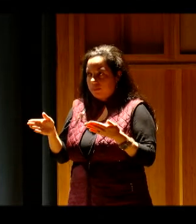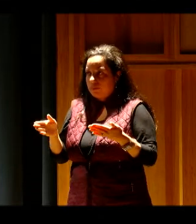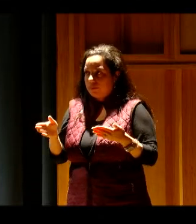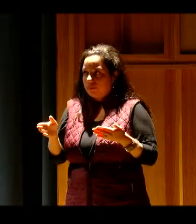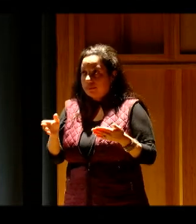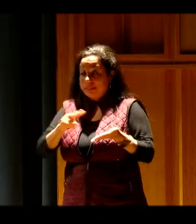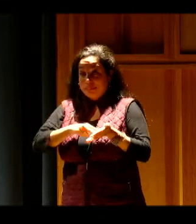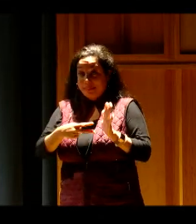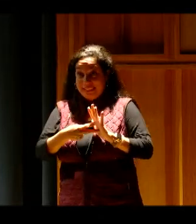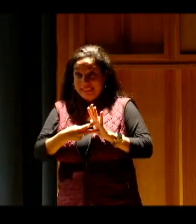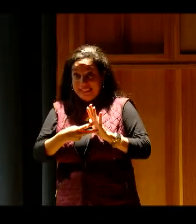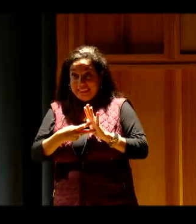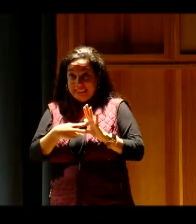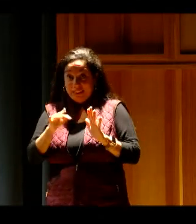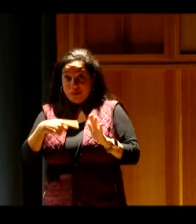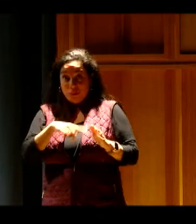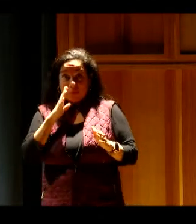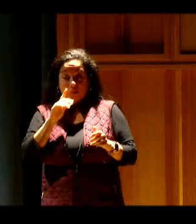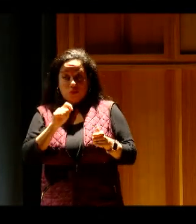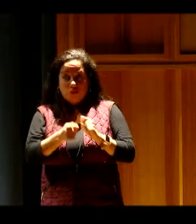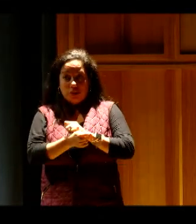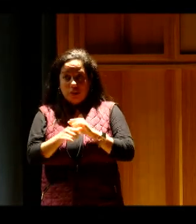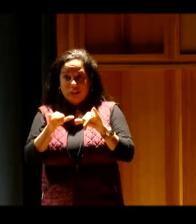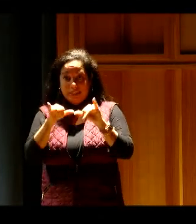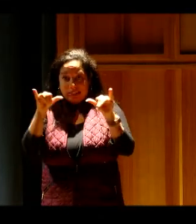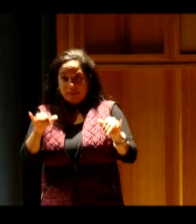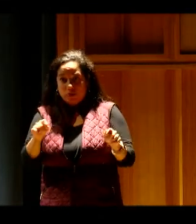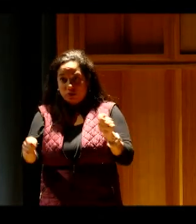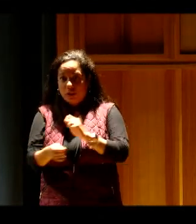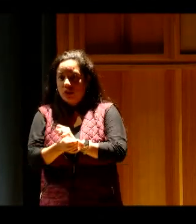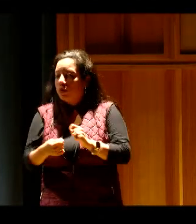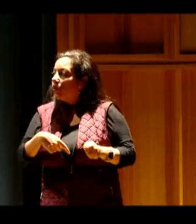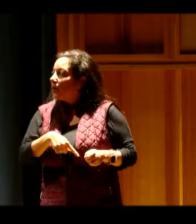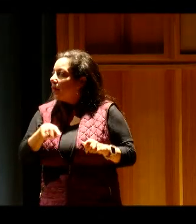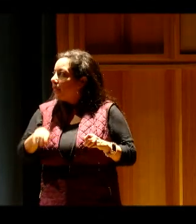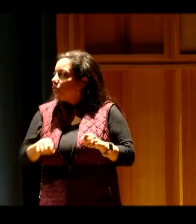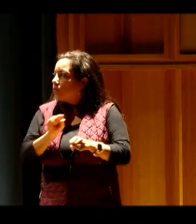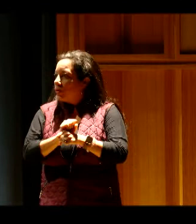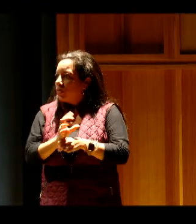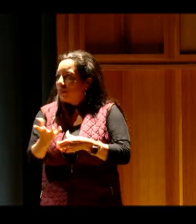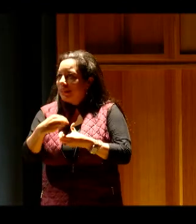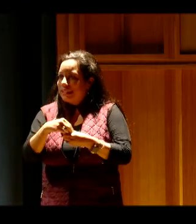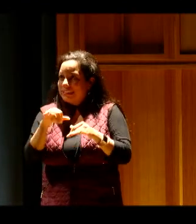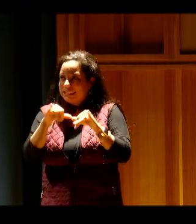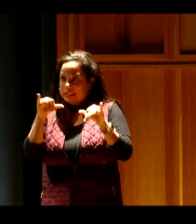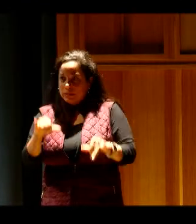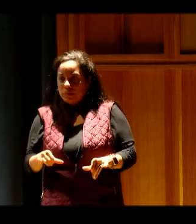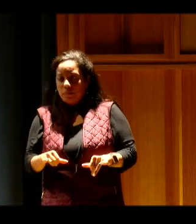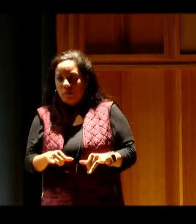we're going to make systemic change happen, we have to work within a system, which means more than one thing at once.